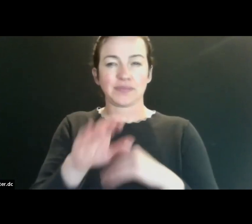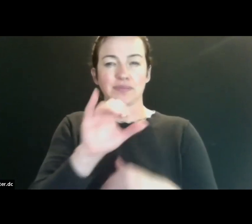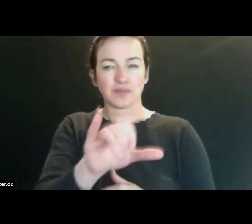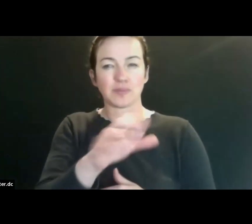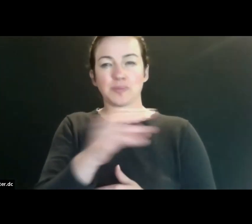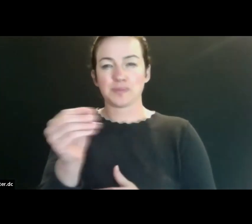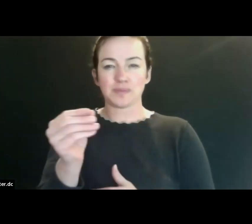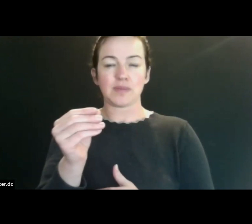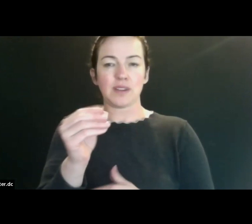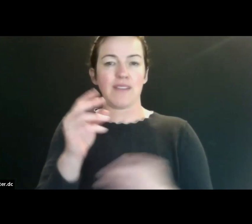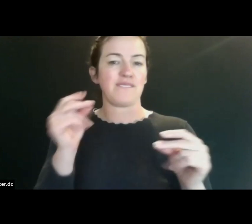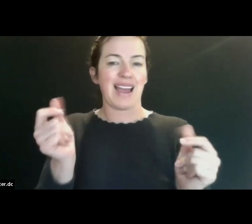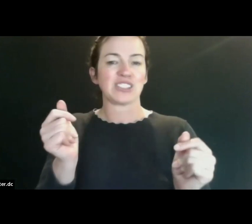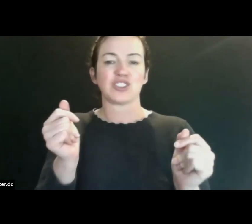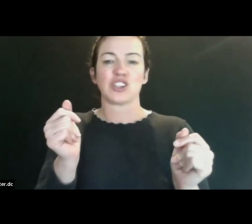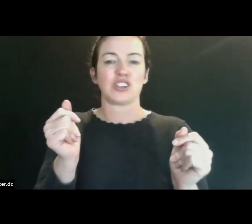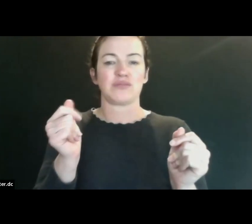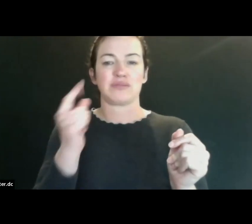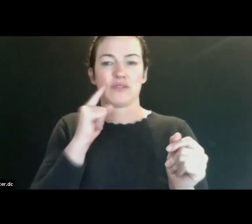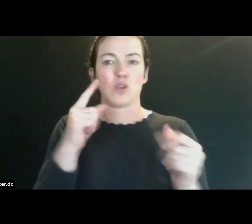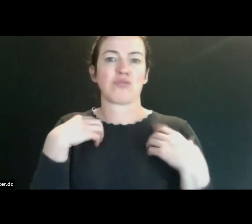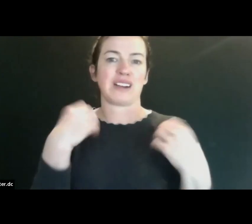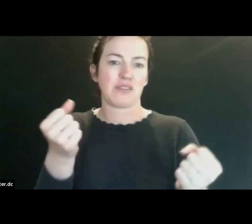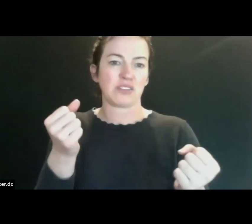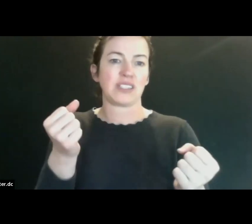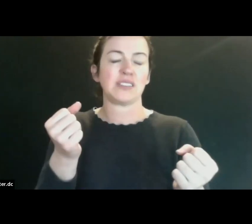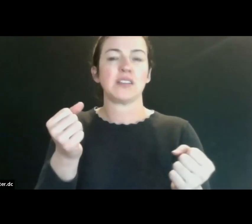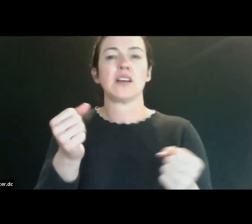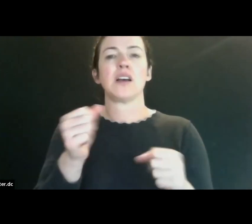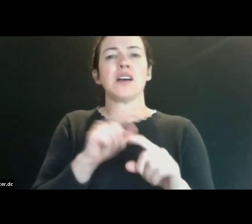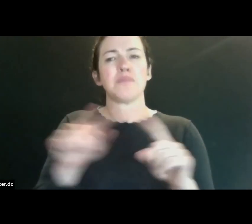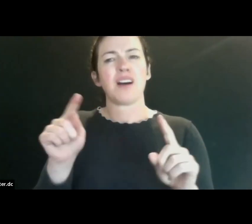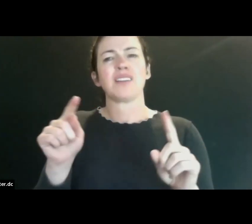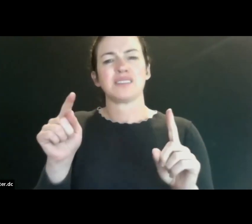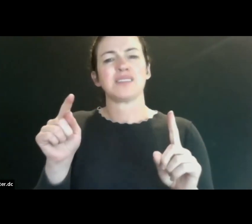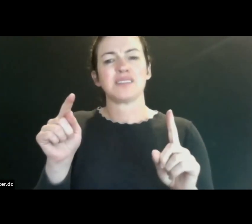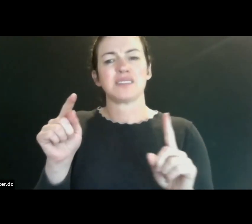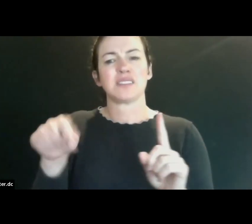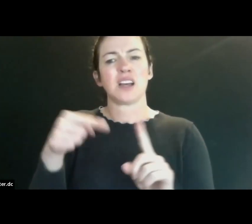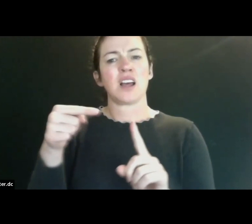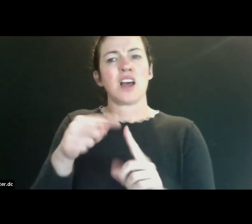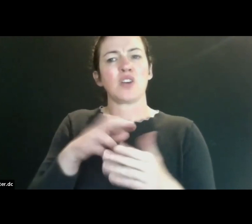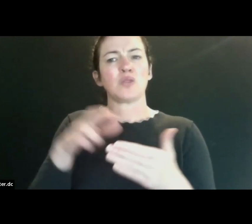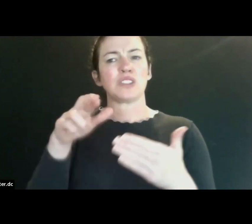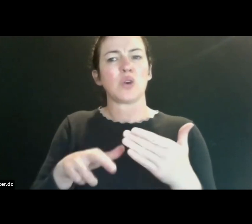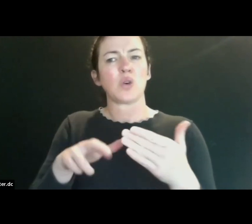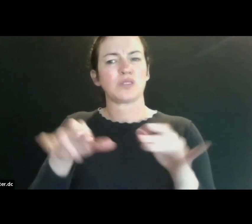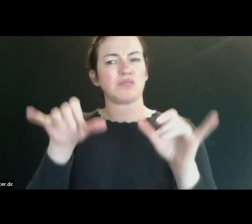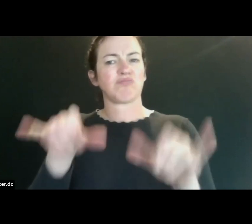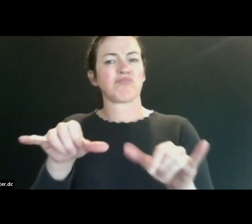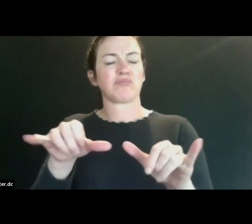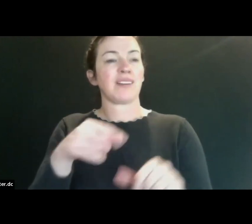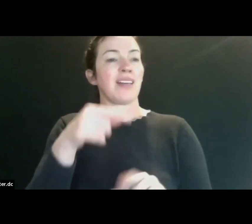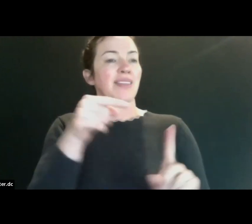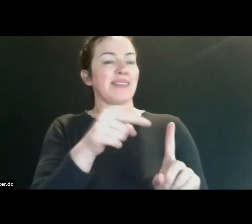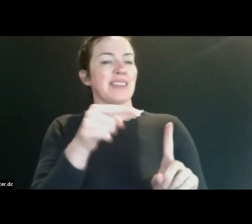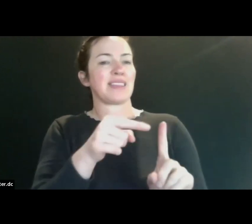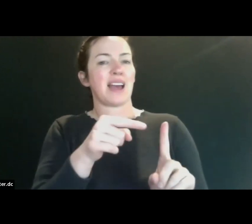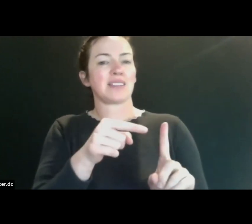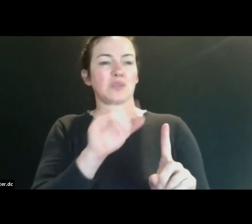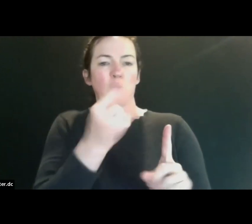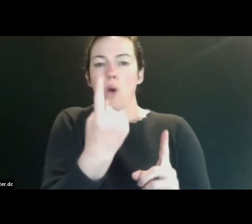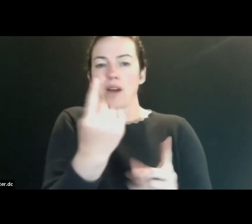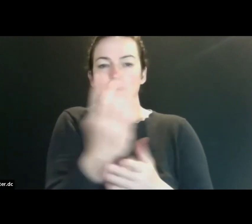and be faster as far as recovery pieces. But the results remain: that's just that piece.